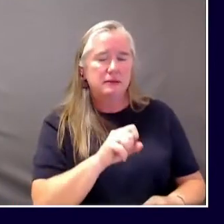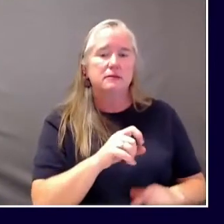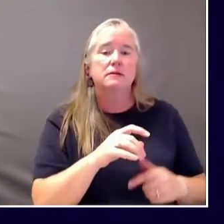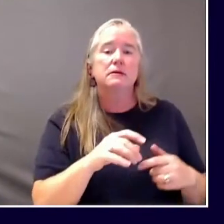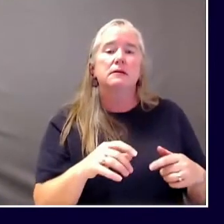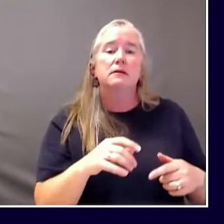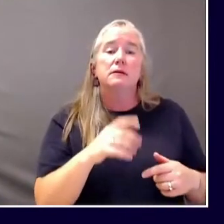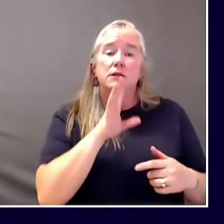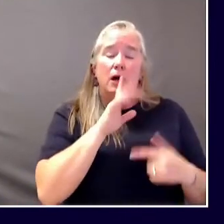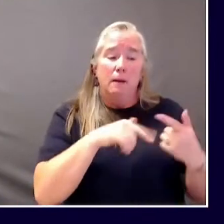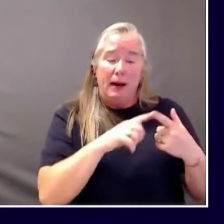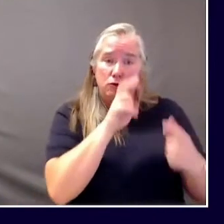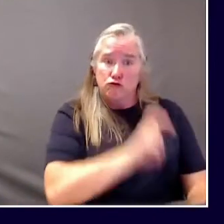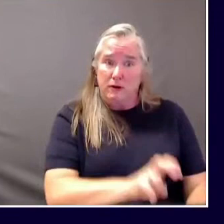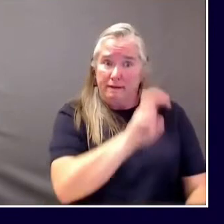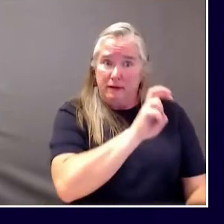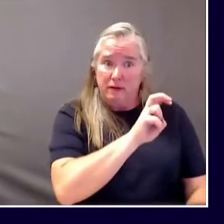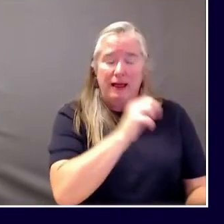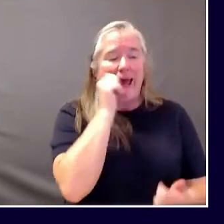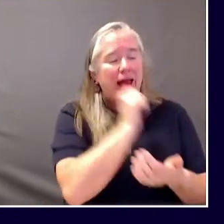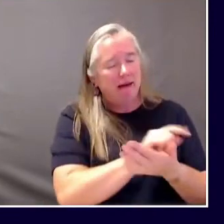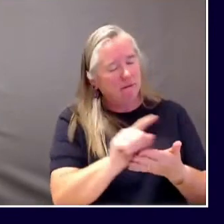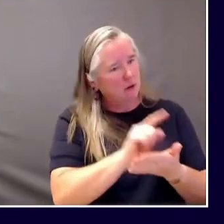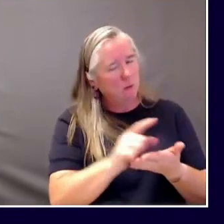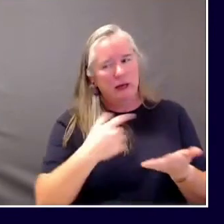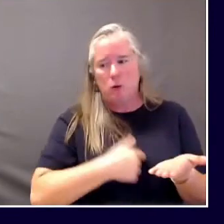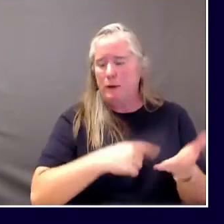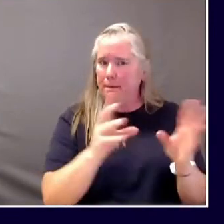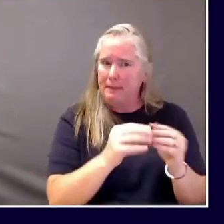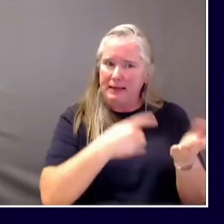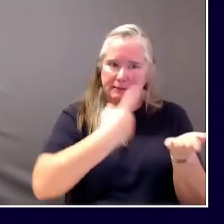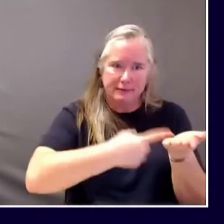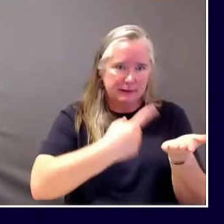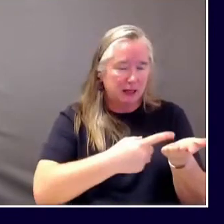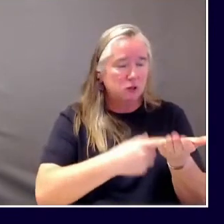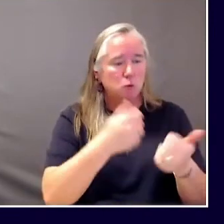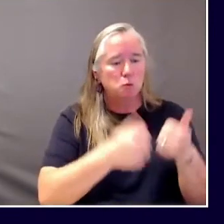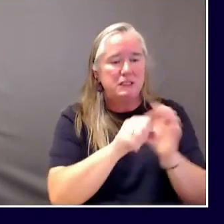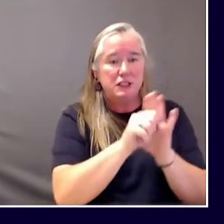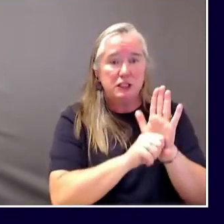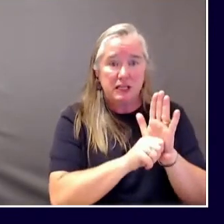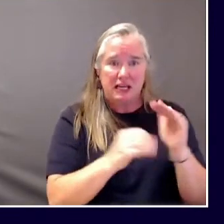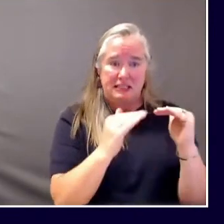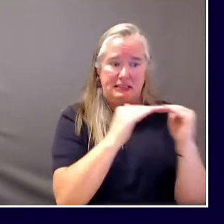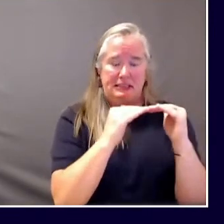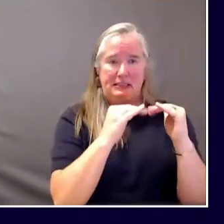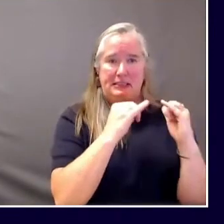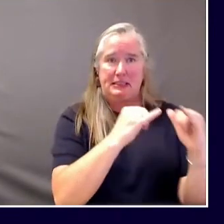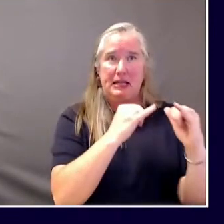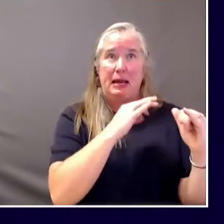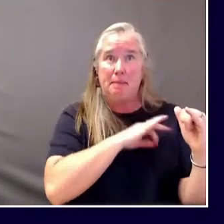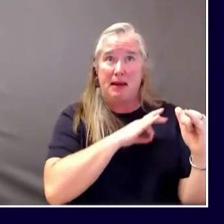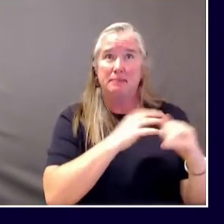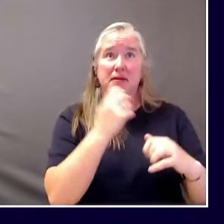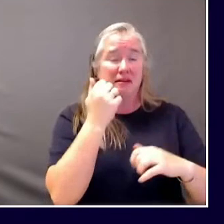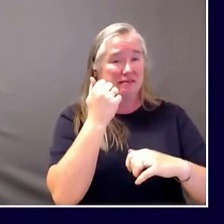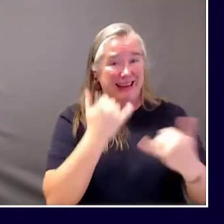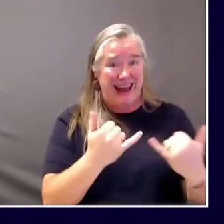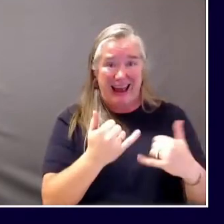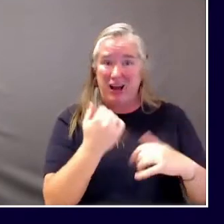because we we look at this every week every other day virtually